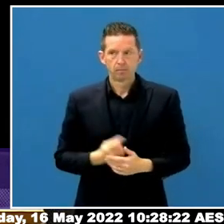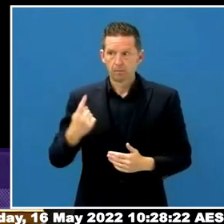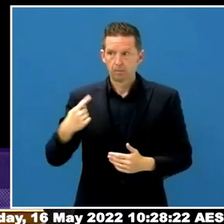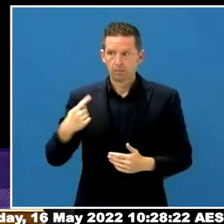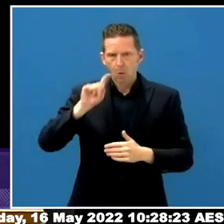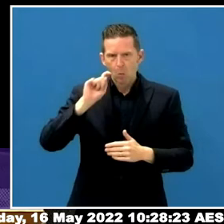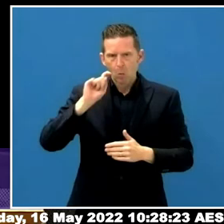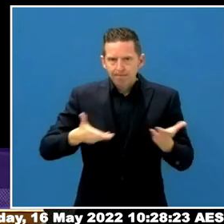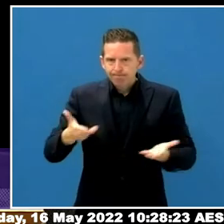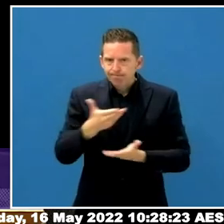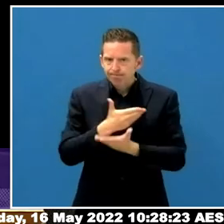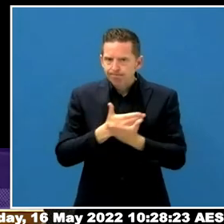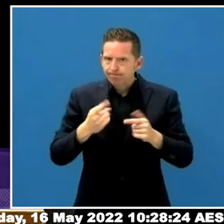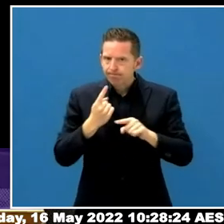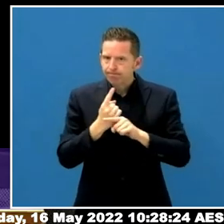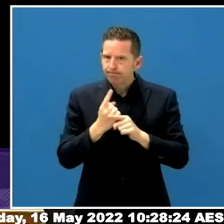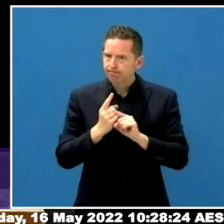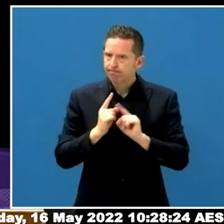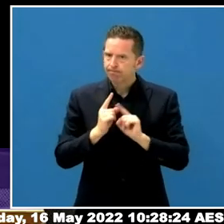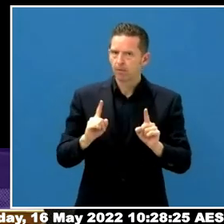abuse was brought to its attention by the police.